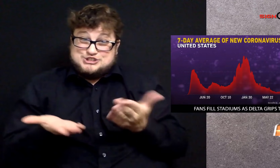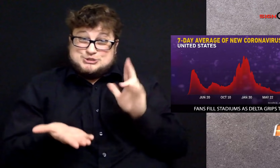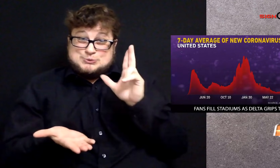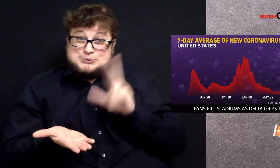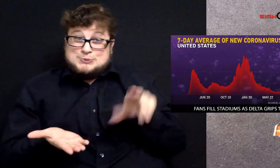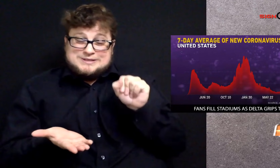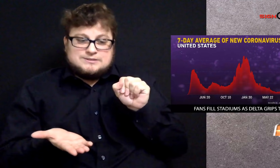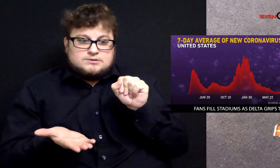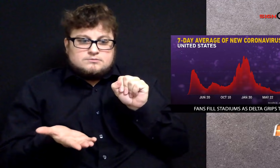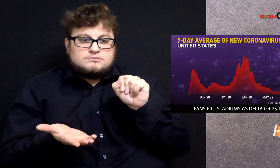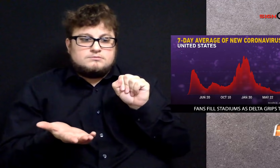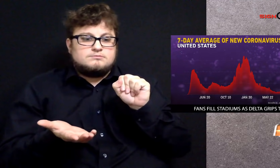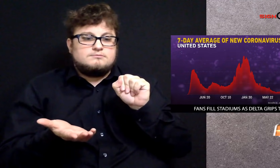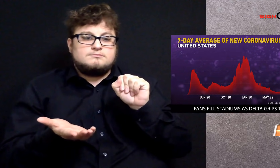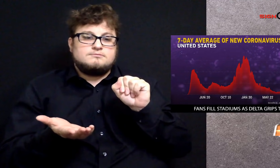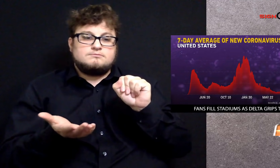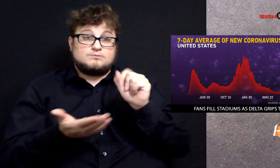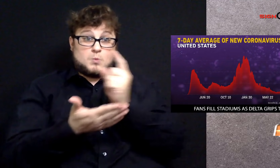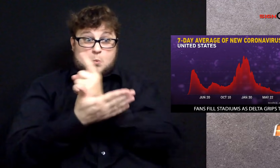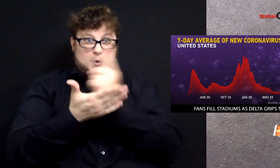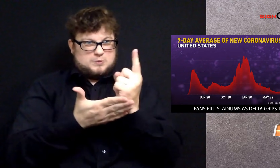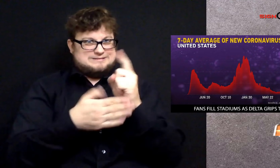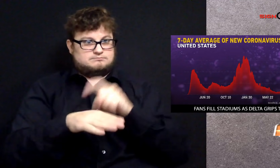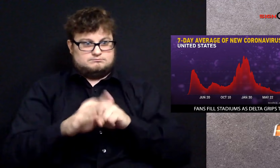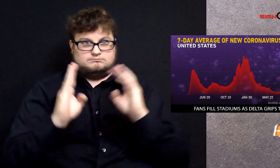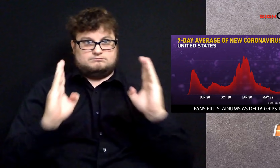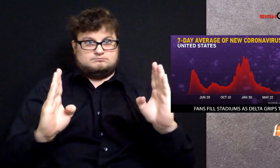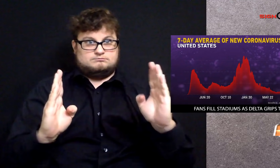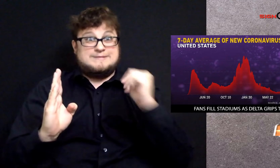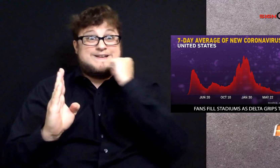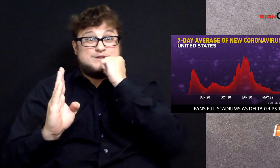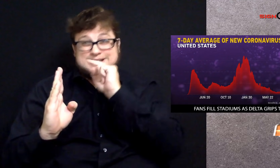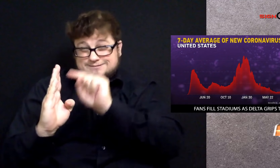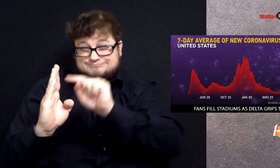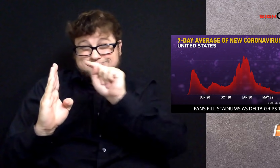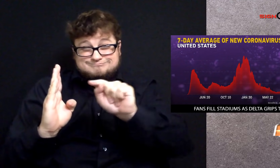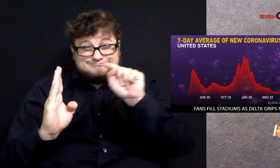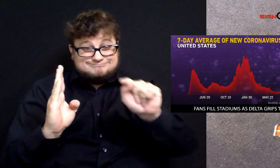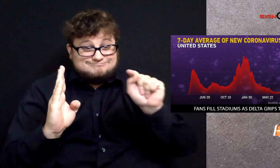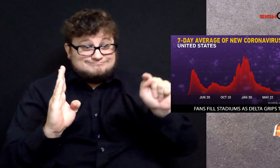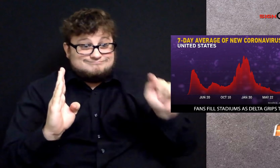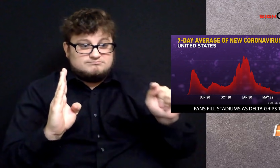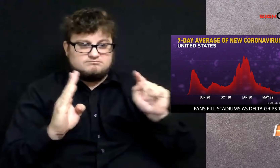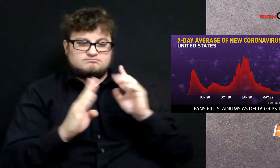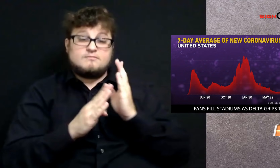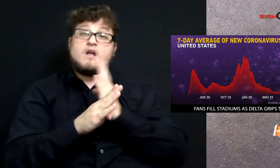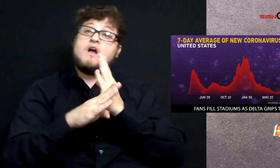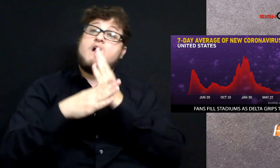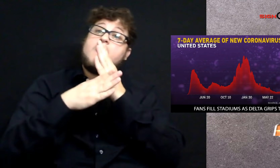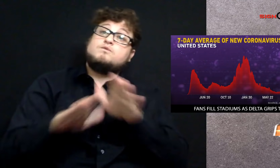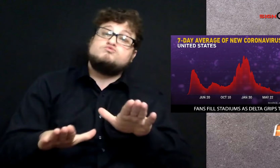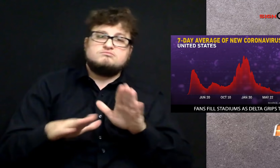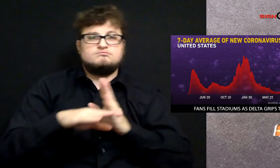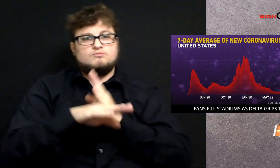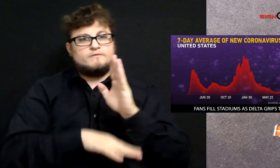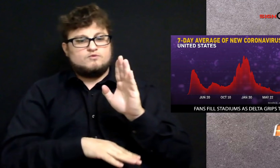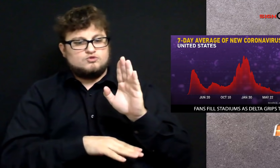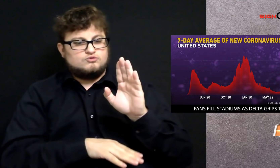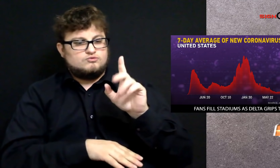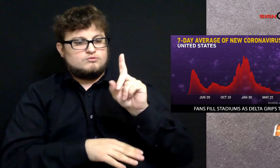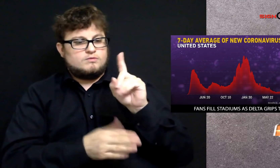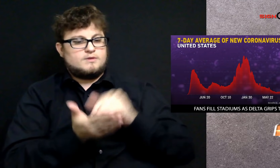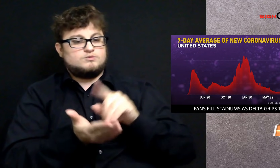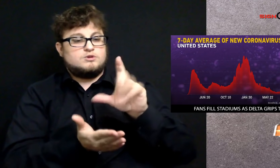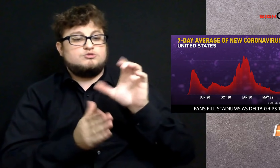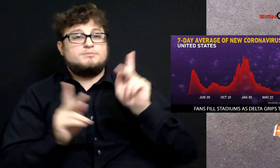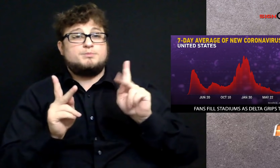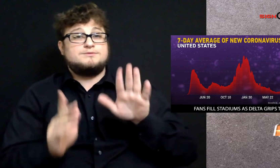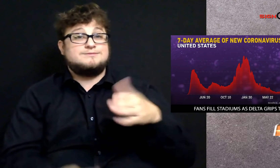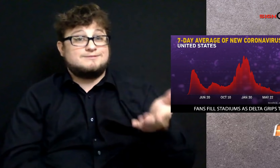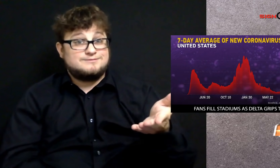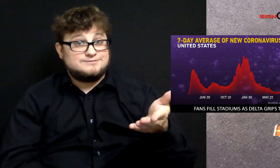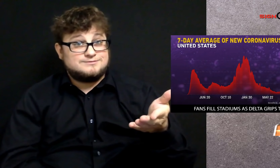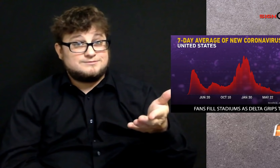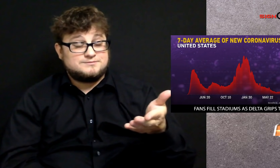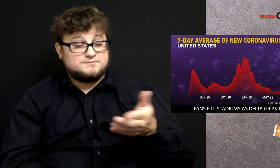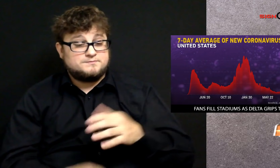since August CDC data shows an average of more than 1100 people died in the US from